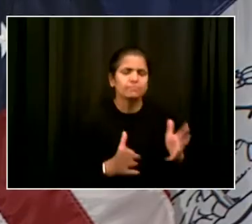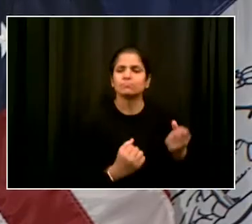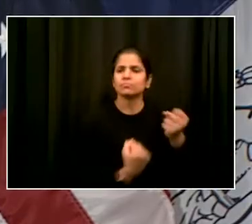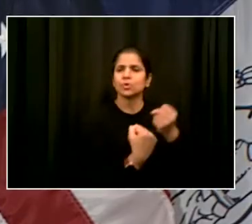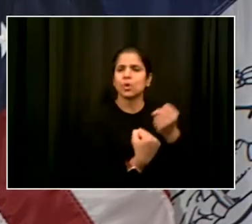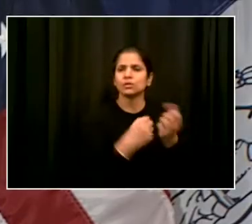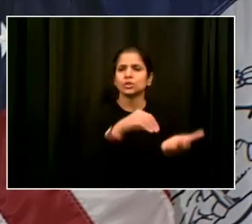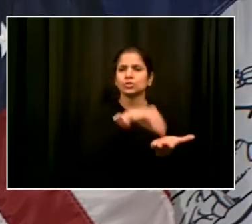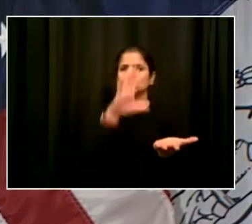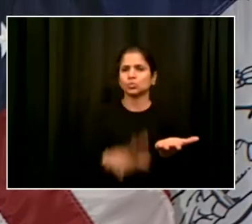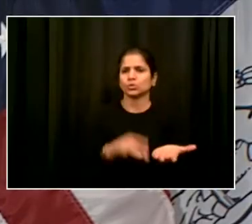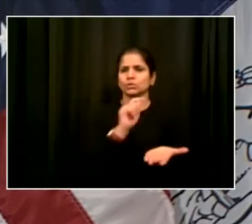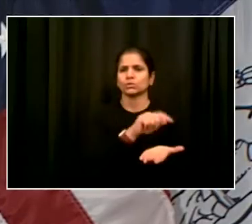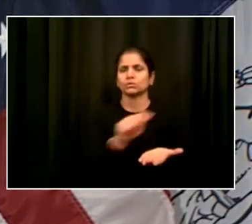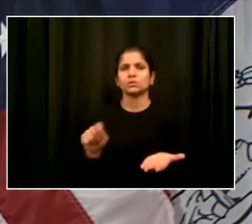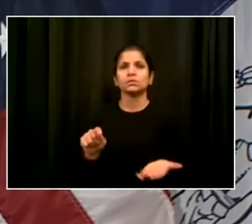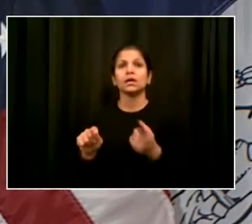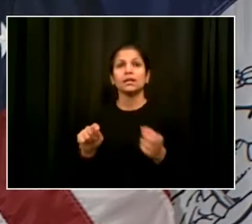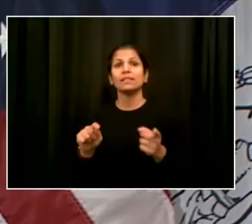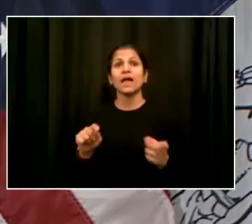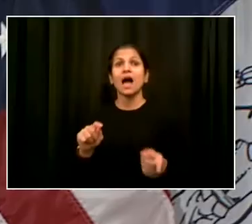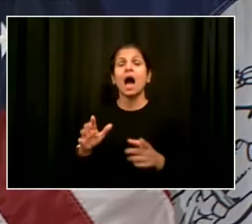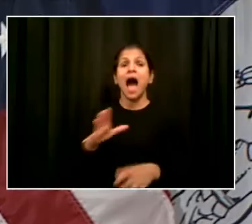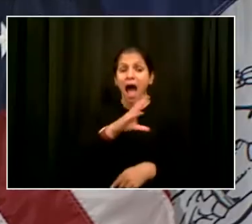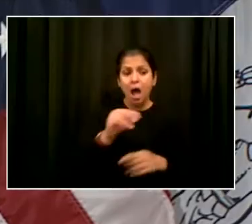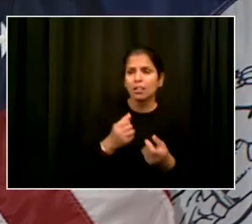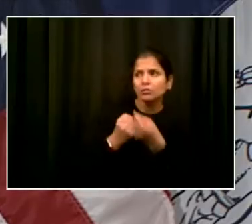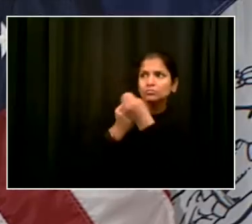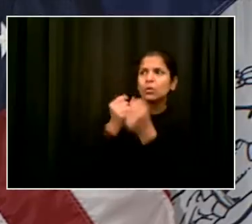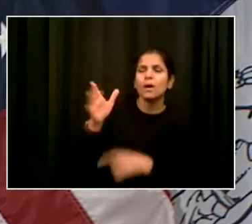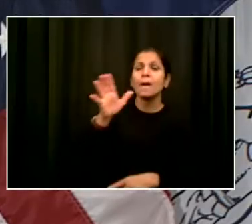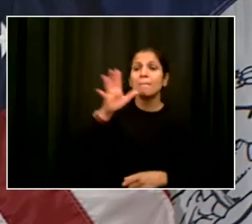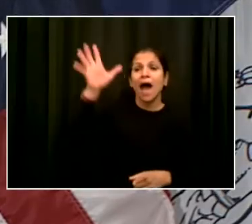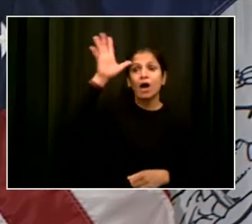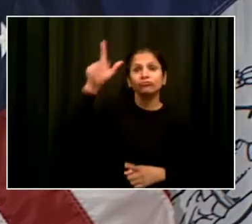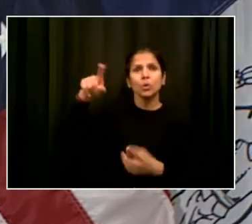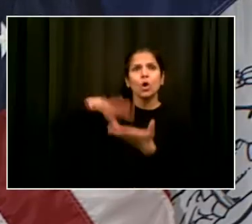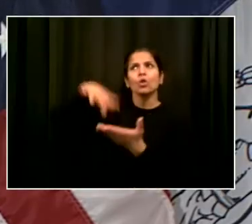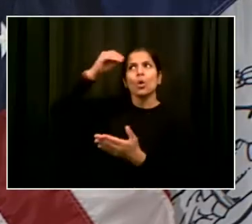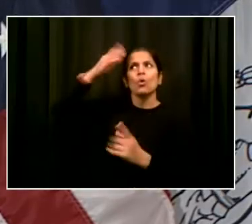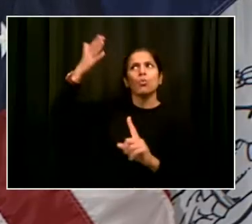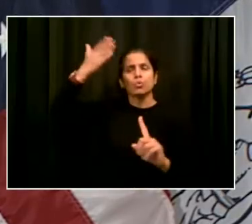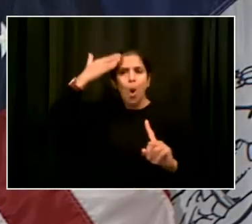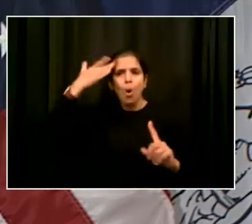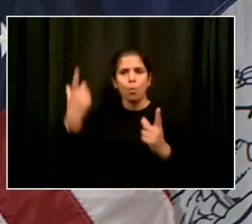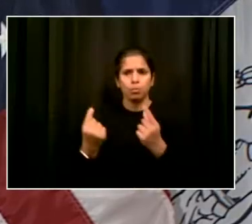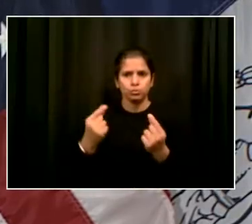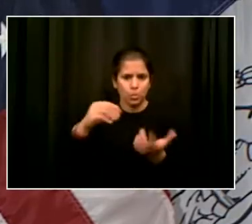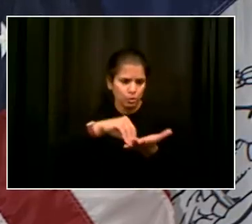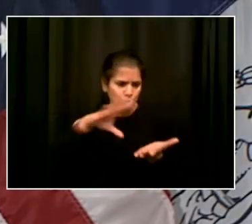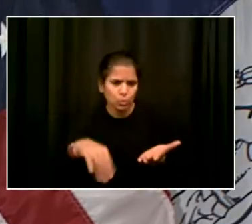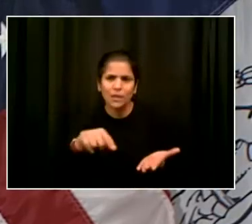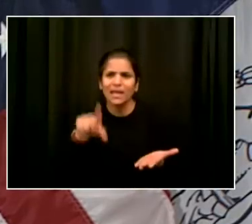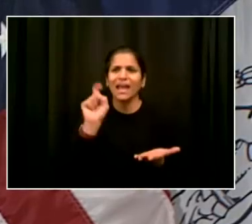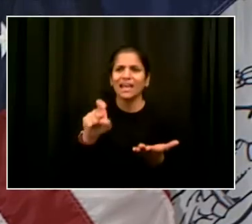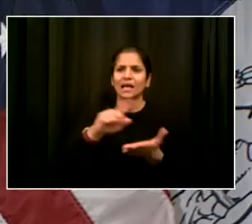DISRUPTIONS TO HELP P ICHLDREN AND THEIR PARENTS TO KNOW WHAT THEY NEED. CLEARLY THIS IS